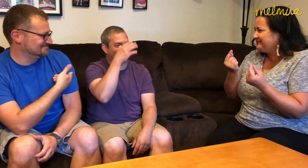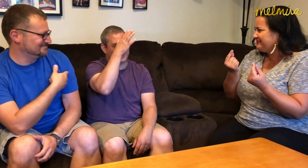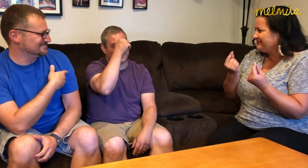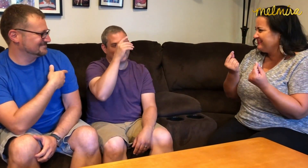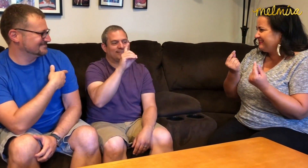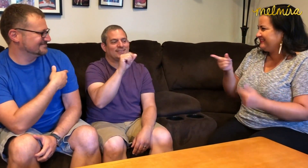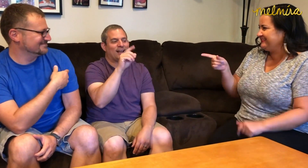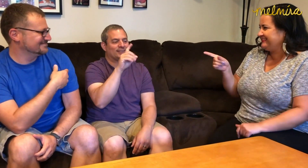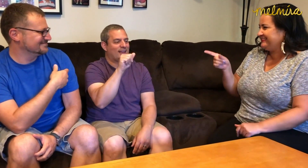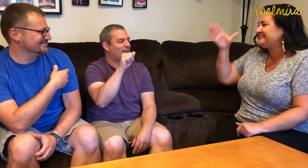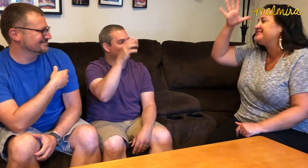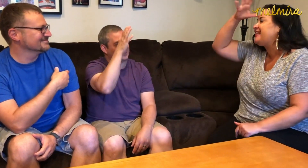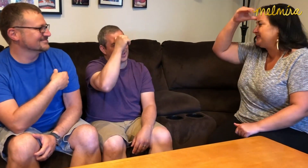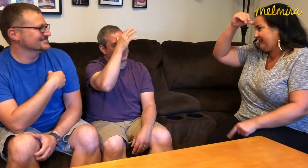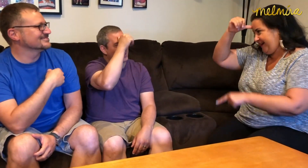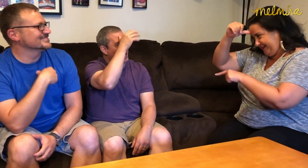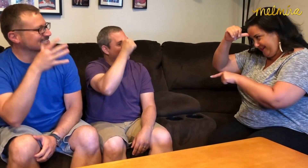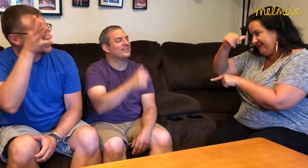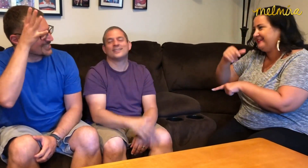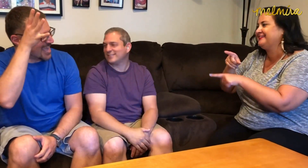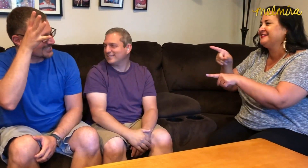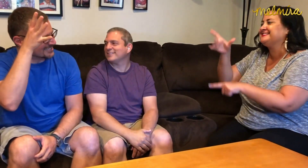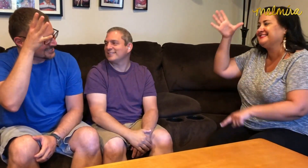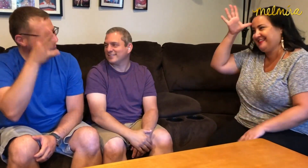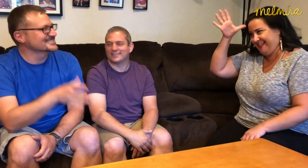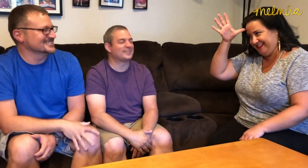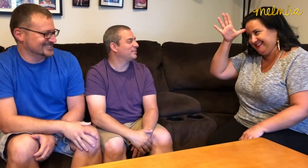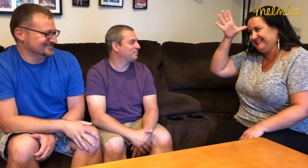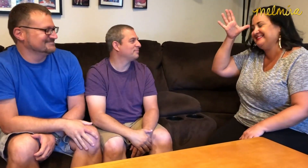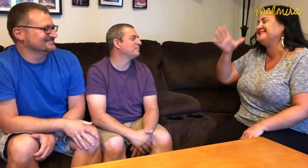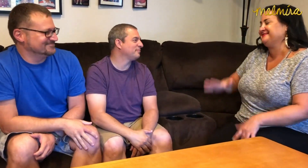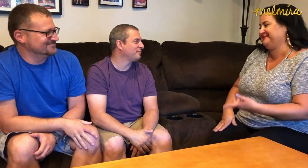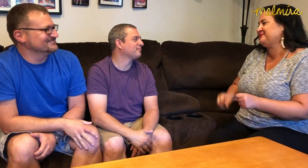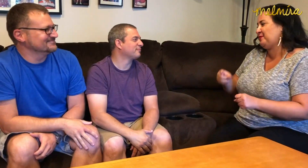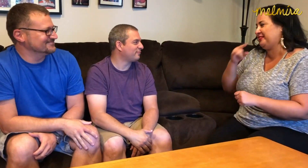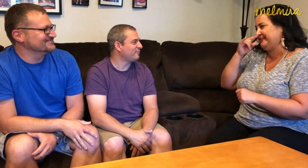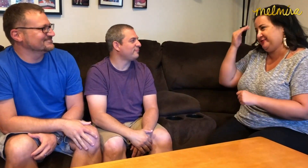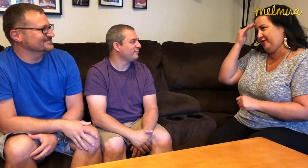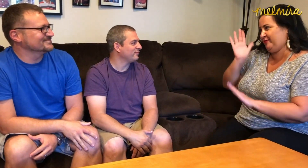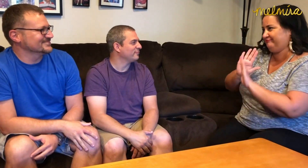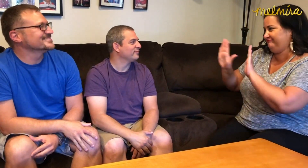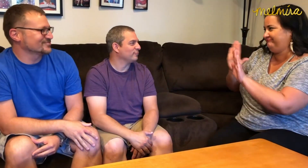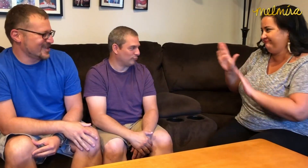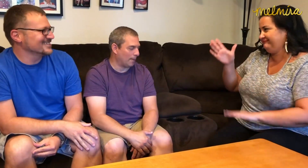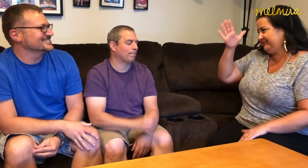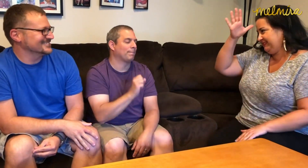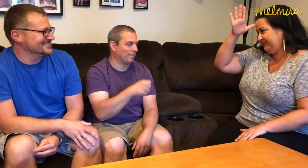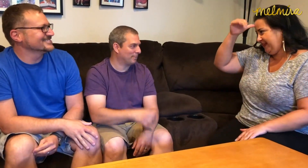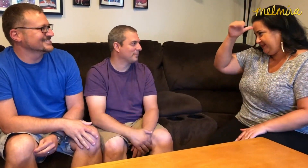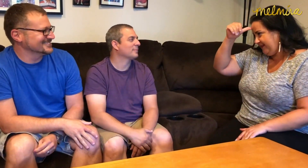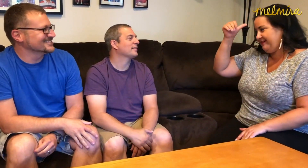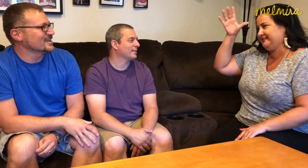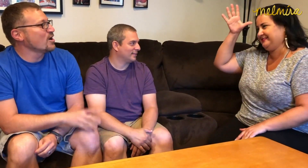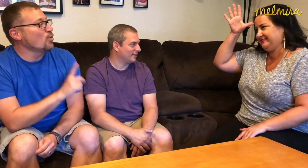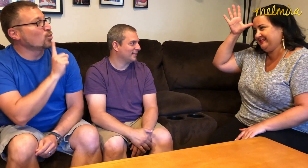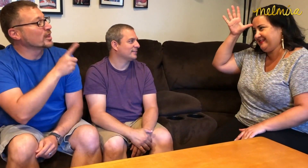I'm "dada". I'm "dad". So your kids know which's which. Dada and dad.